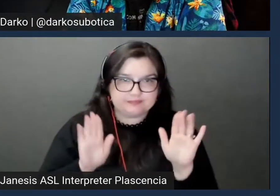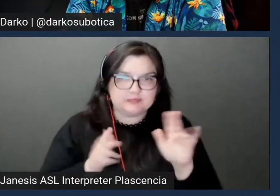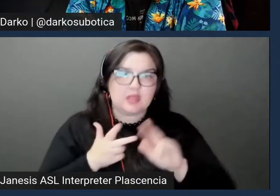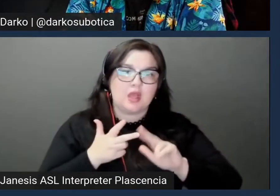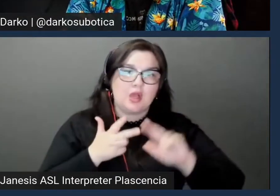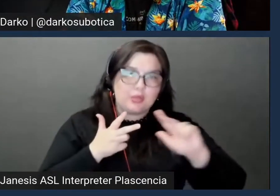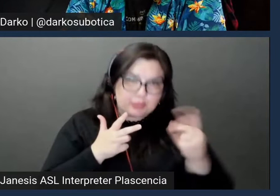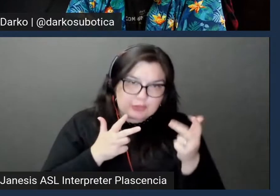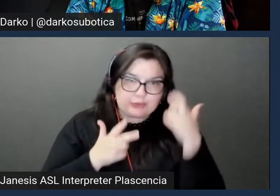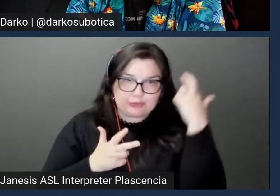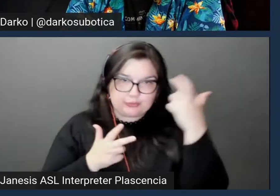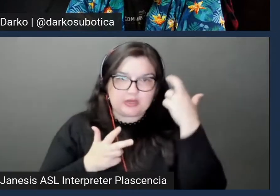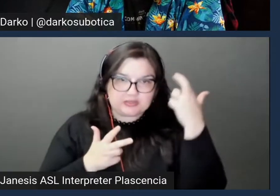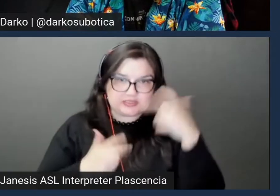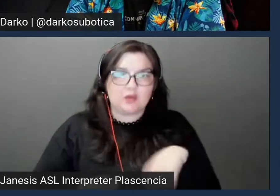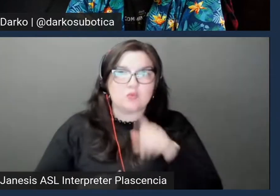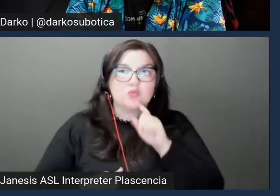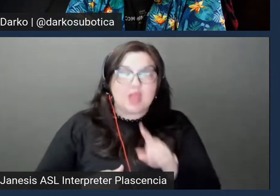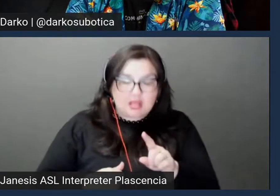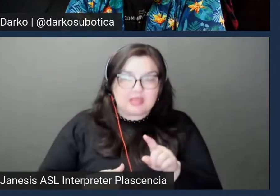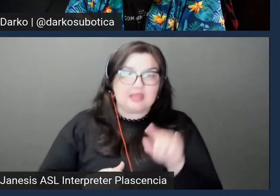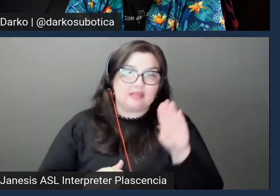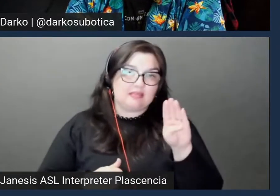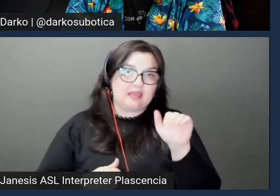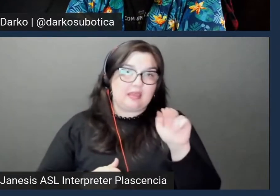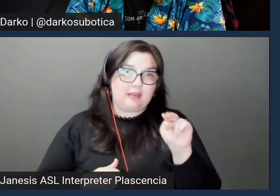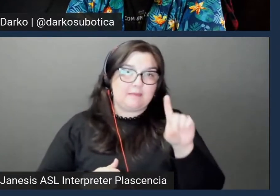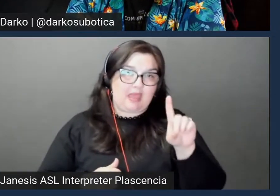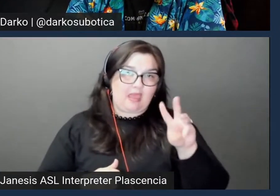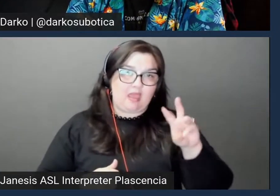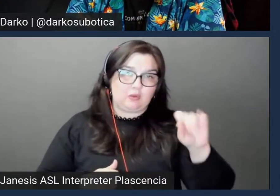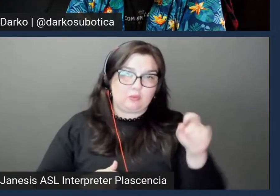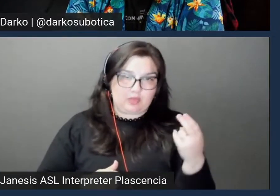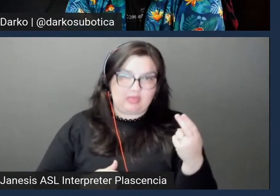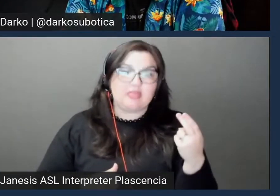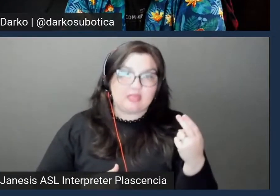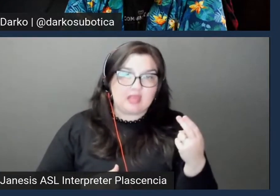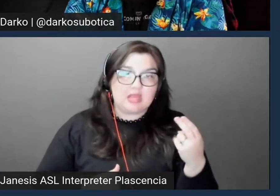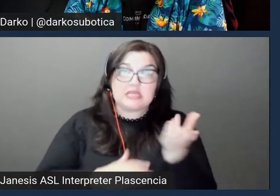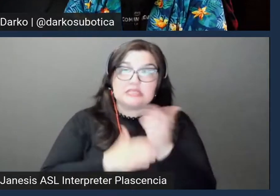which is the narrow bandwidth. Customers find it super expensive to keep